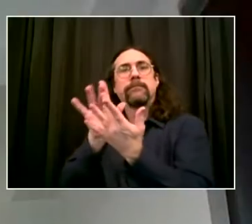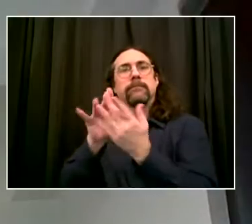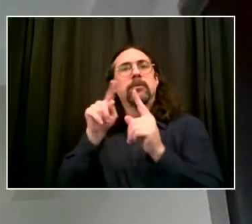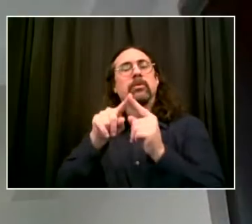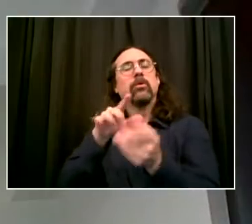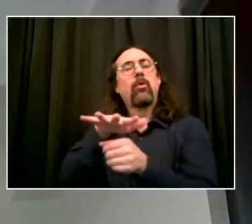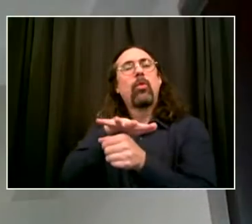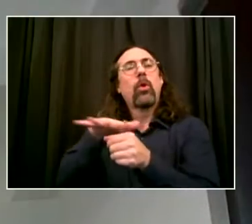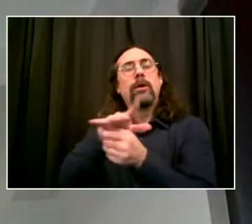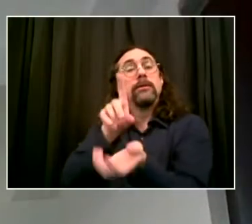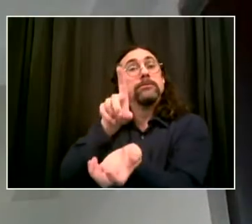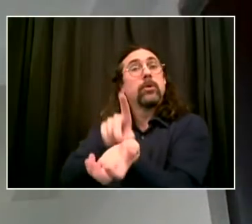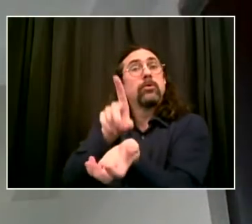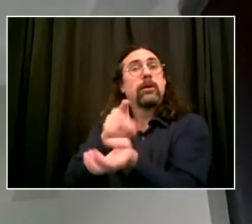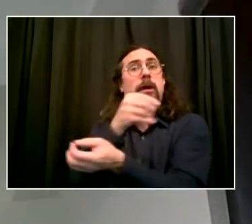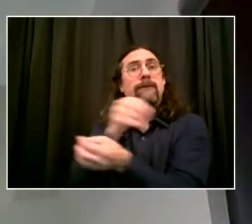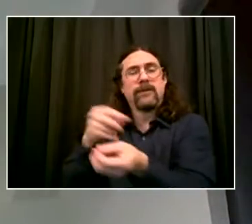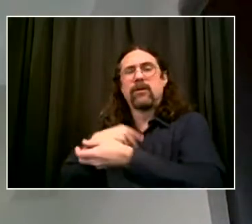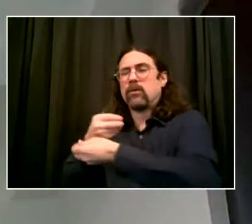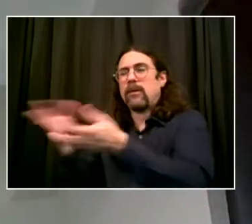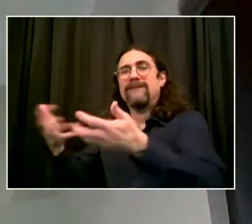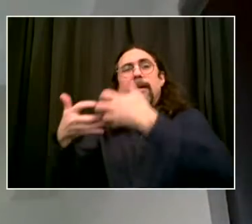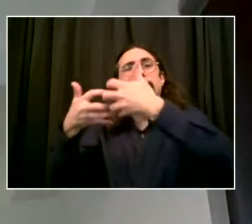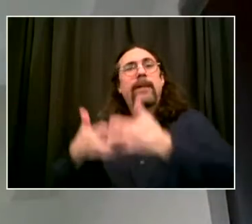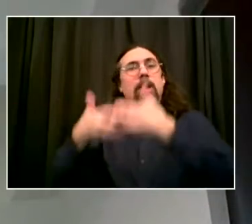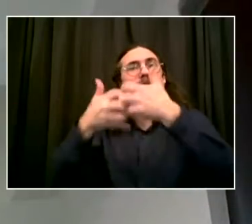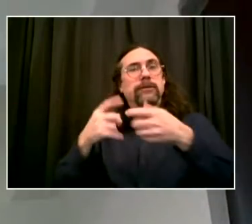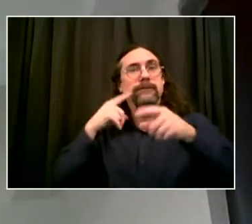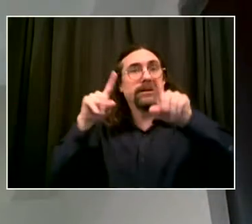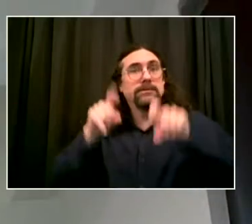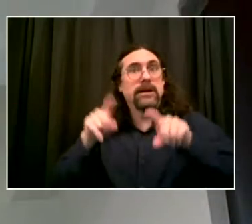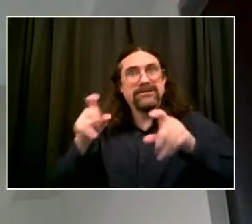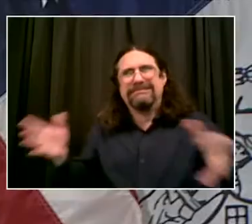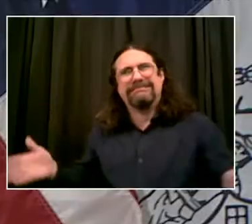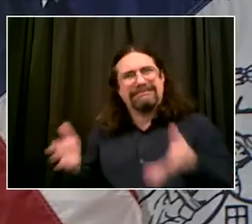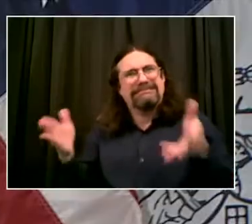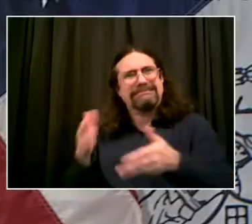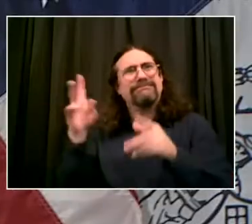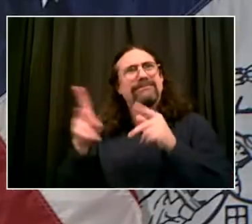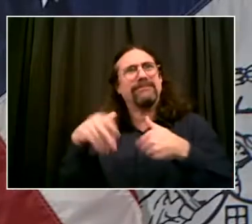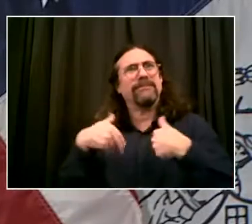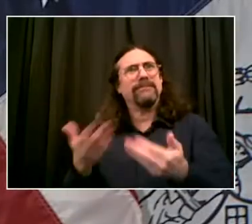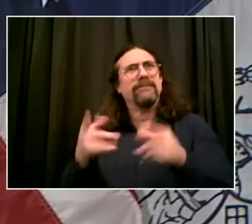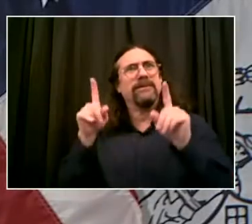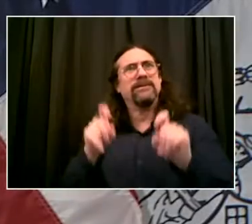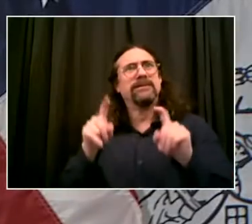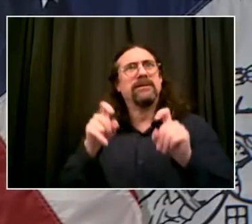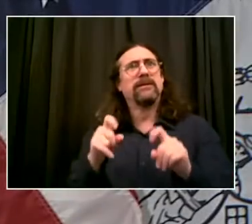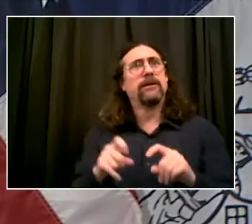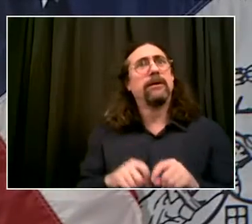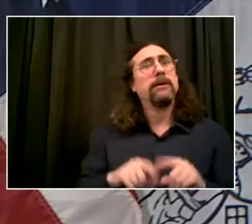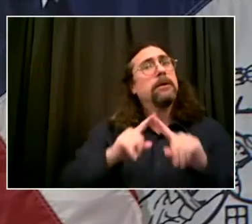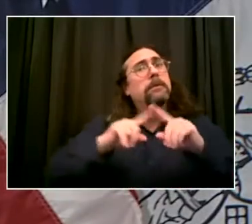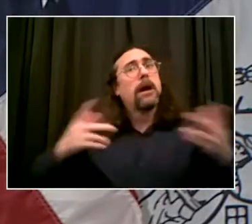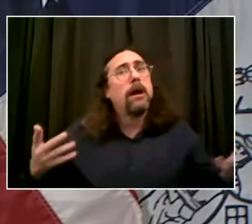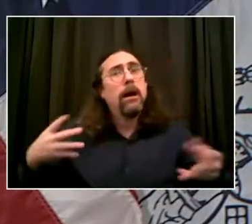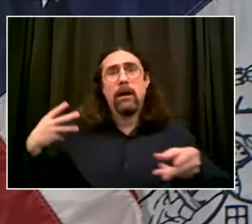THE RESULTS OF ALL THAT IS WE ARE SEEING MORE ESTTING NOW THAN EVER BEFORE WHICH I THINK MEANS NEW YORKERS UNDERSTAND THE VALUE OF TESTING